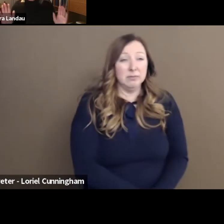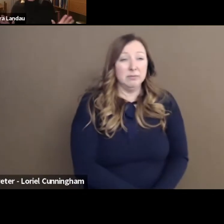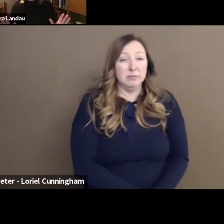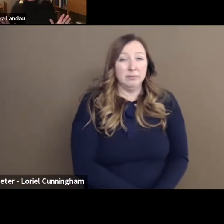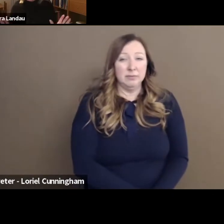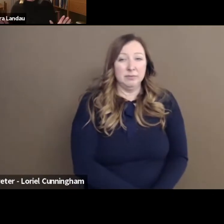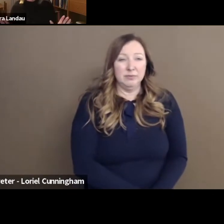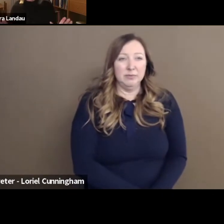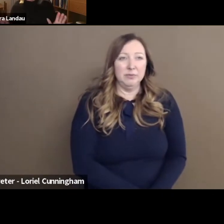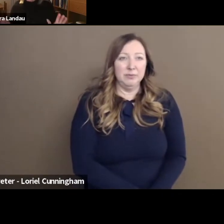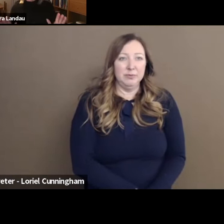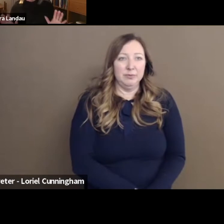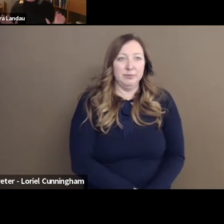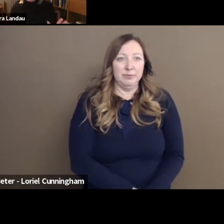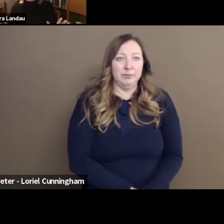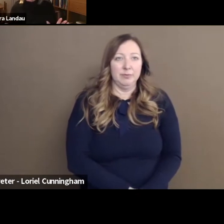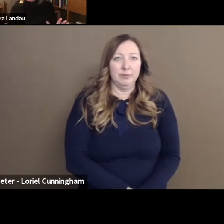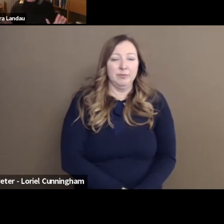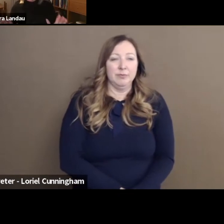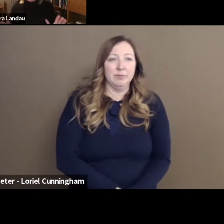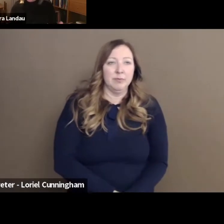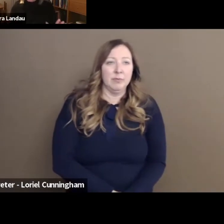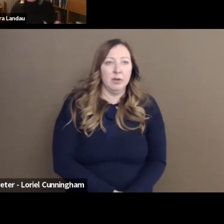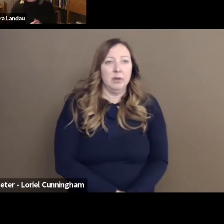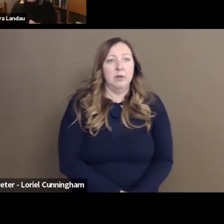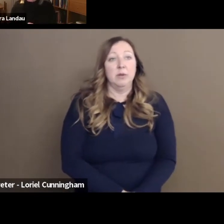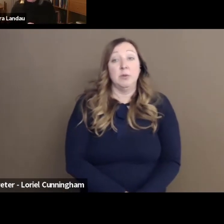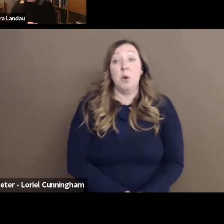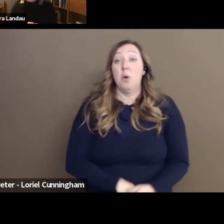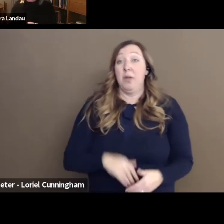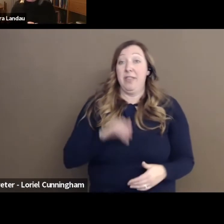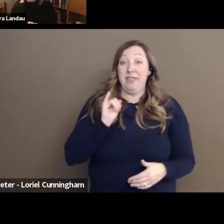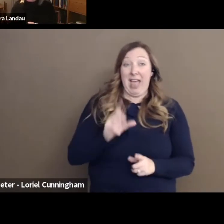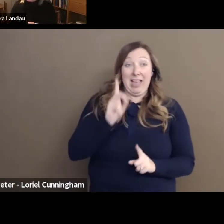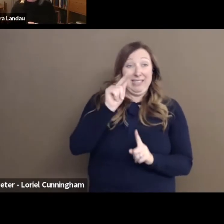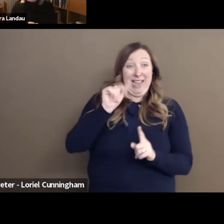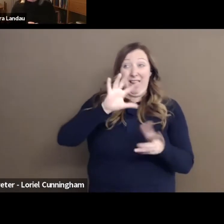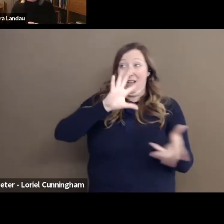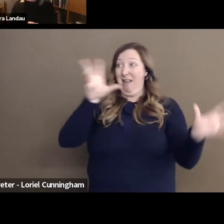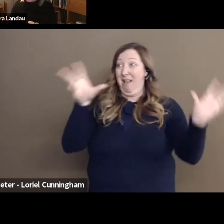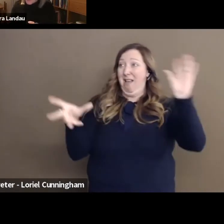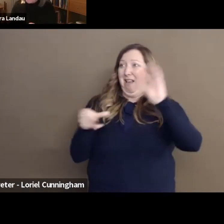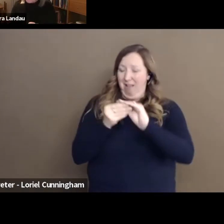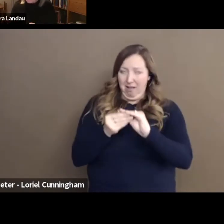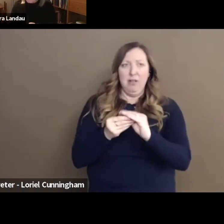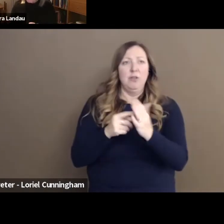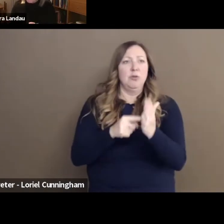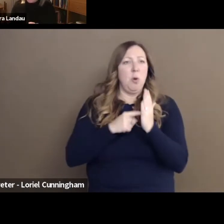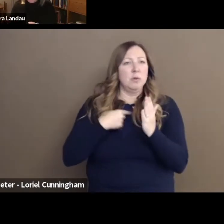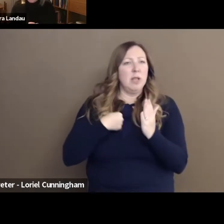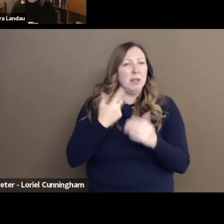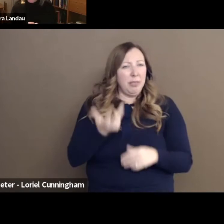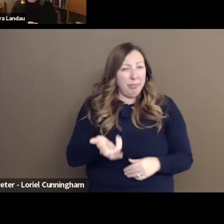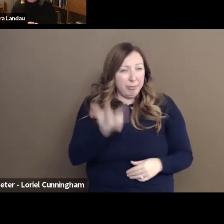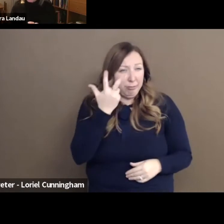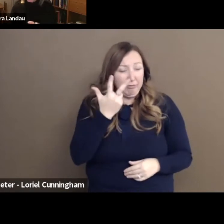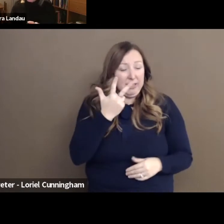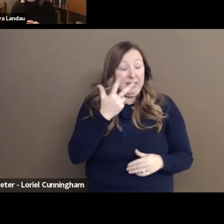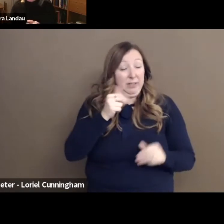this view makes three surprising predictions i hope you'll bear with me just a few more minutes so i can show you some surprising predictions and